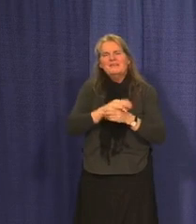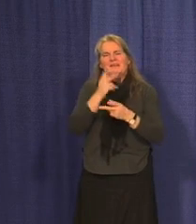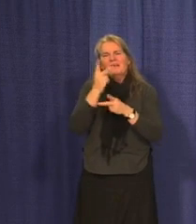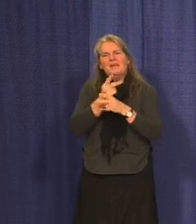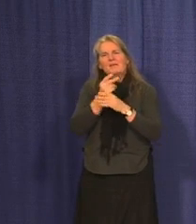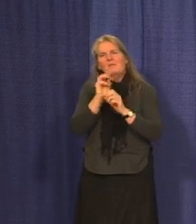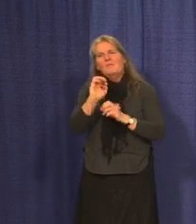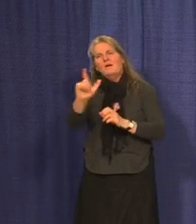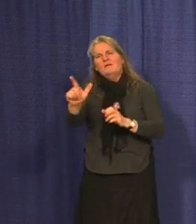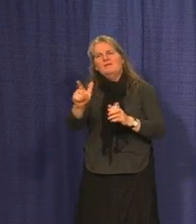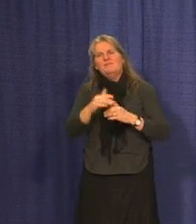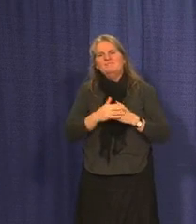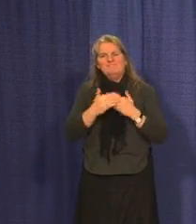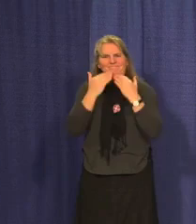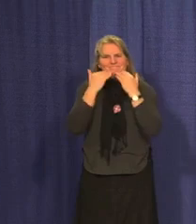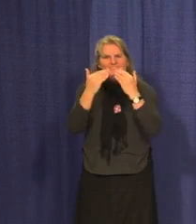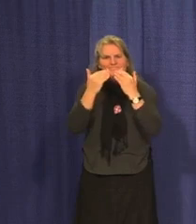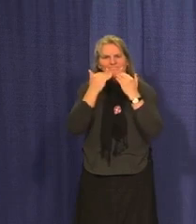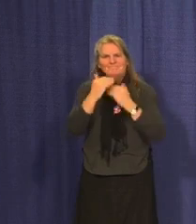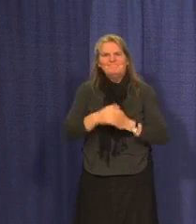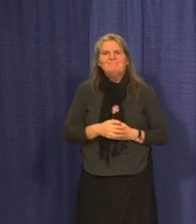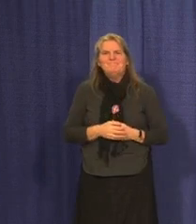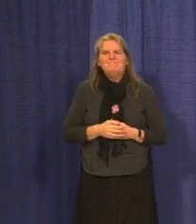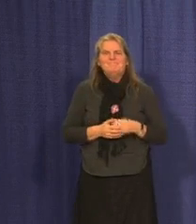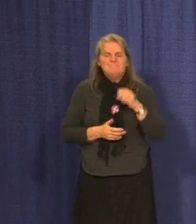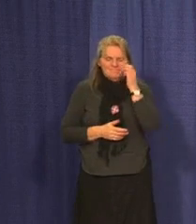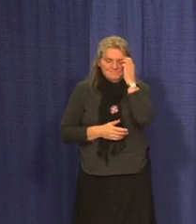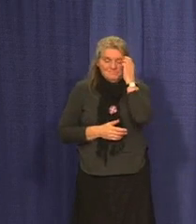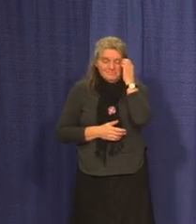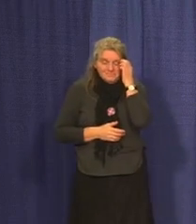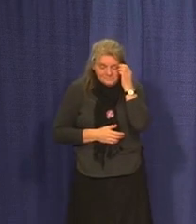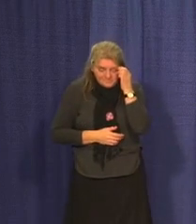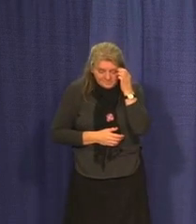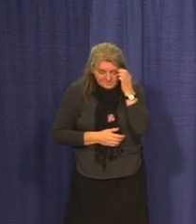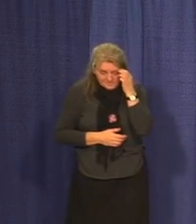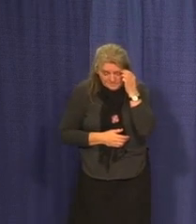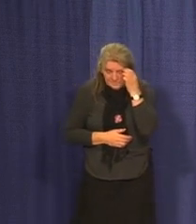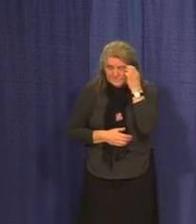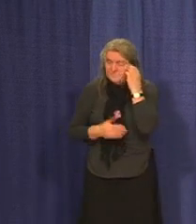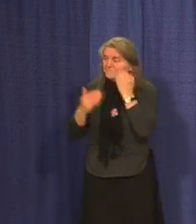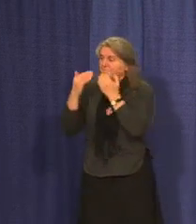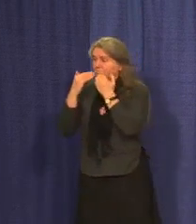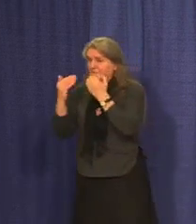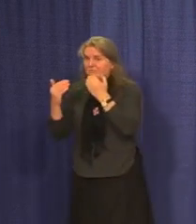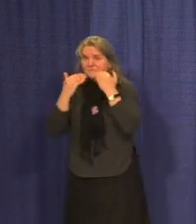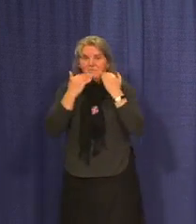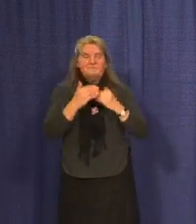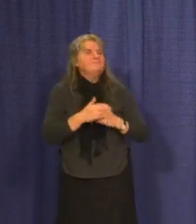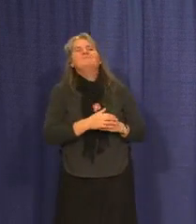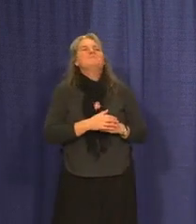Remember to take care of each other, to stay well. Thank you, Merci. Pat: Thank you, Premier Silver.